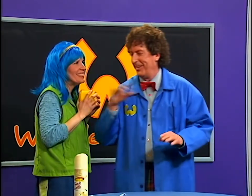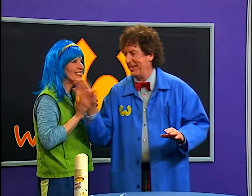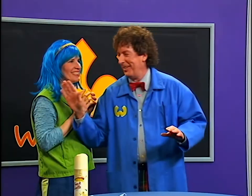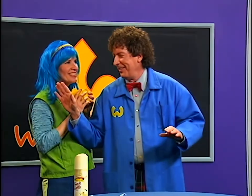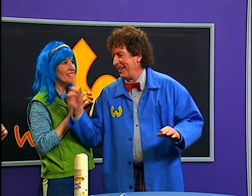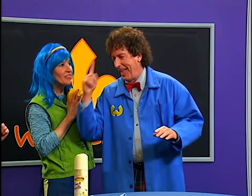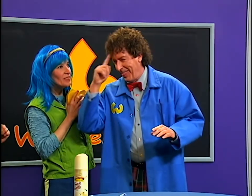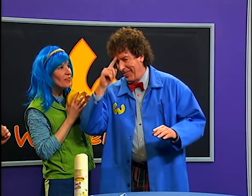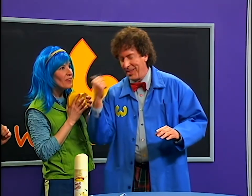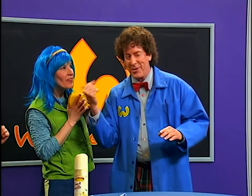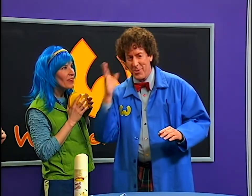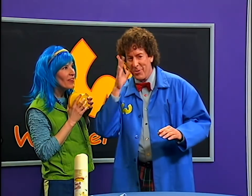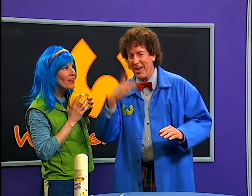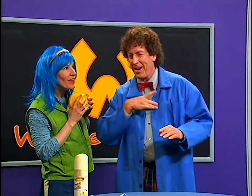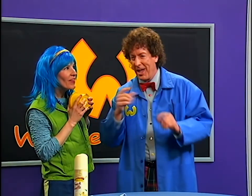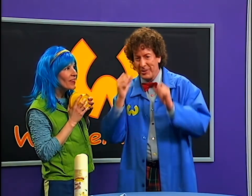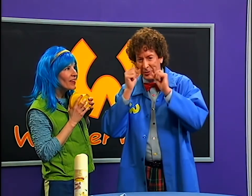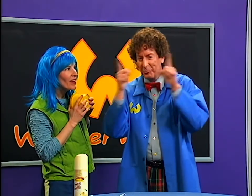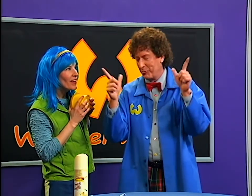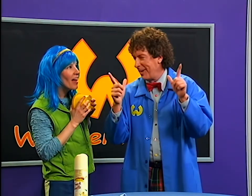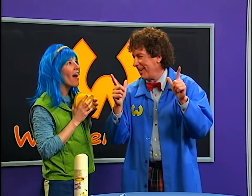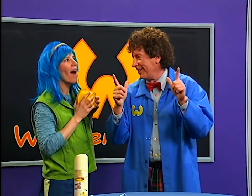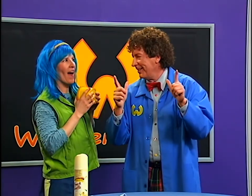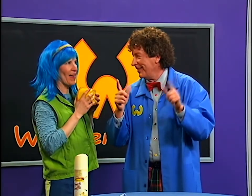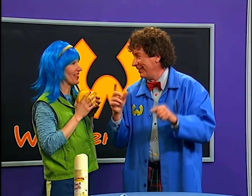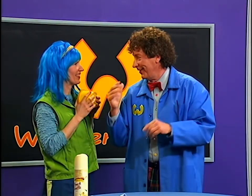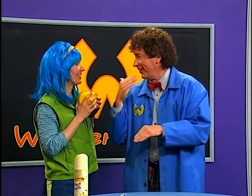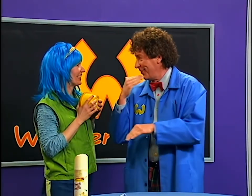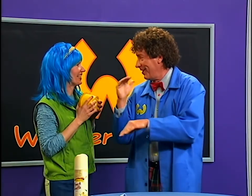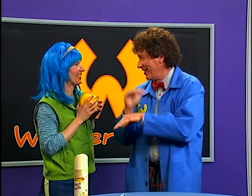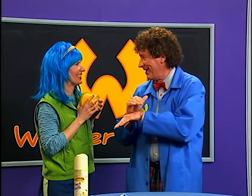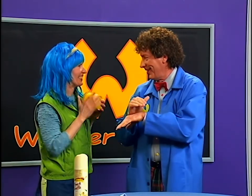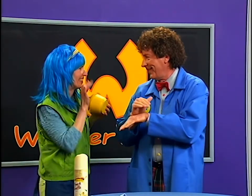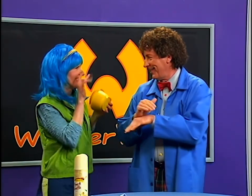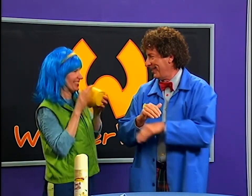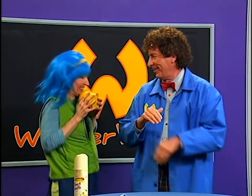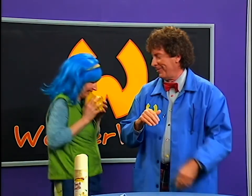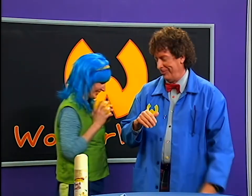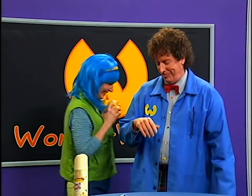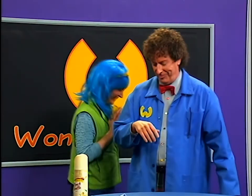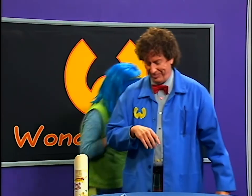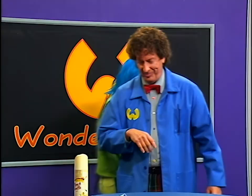THEN YOU'LL BE HAPPY. IF YOU LIE, YOU'LL ALWAYS FEEL GUILTY.